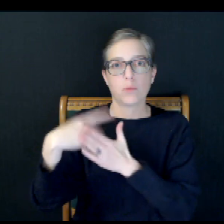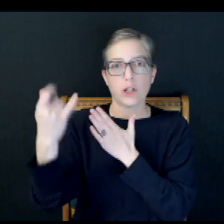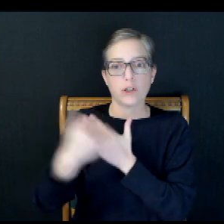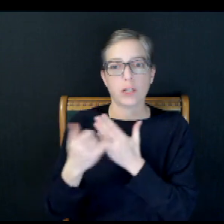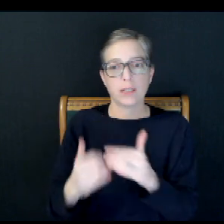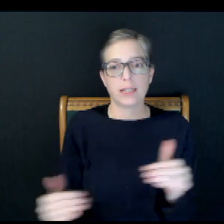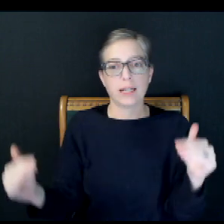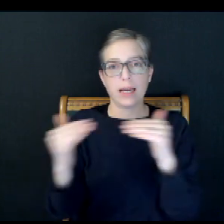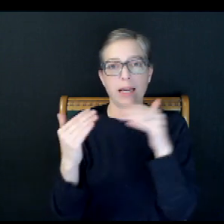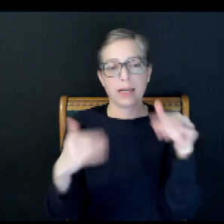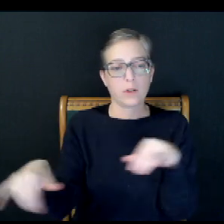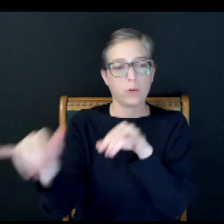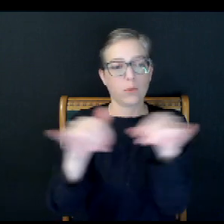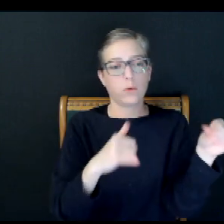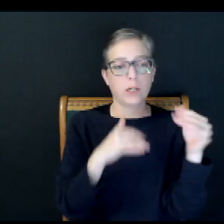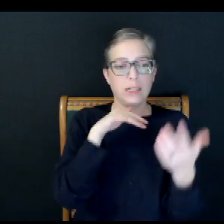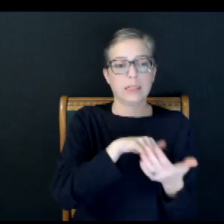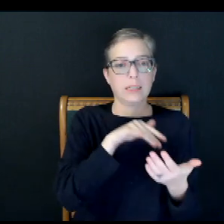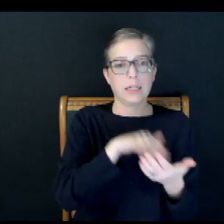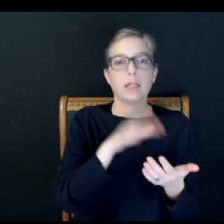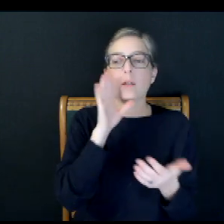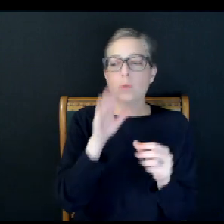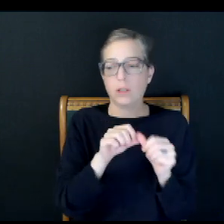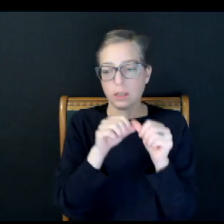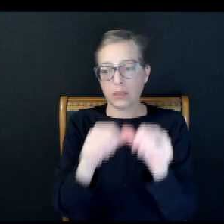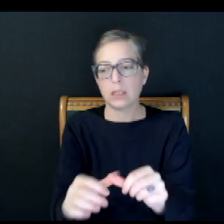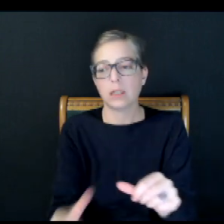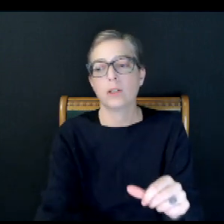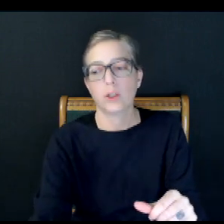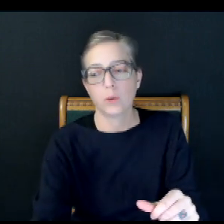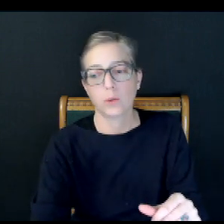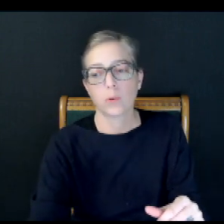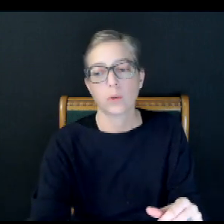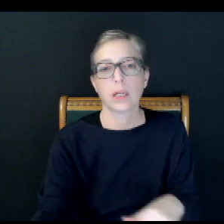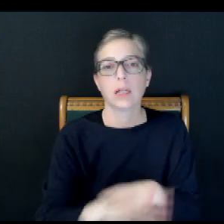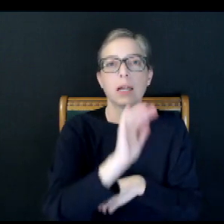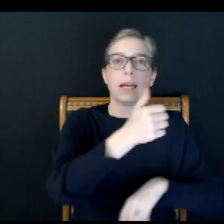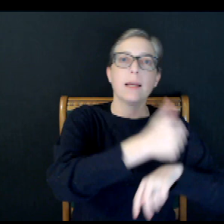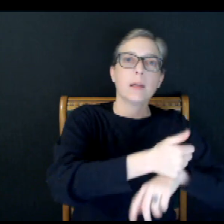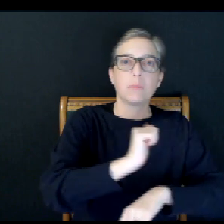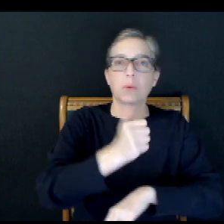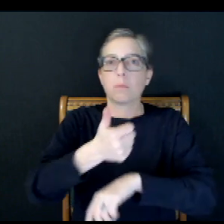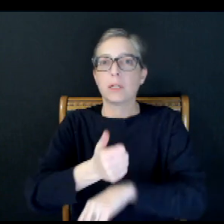We're going to continue implementing some of the recommendations through